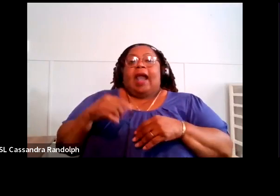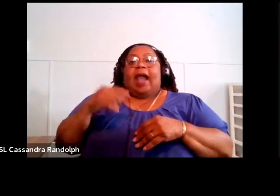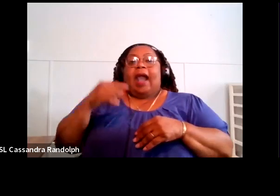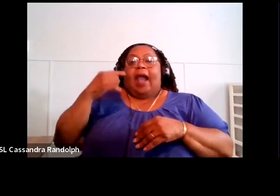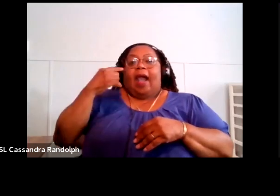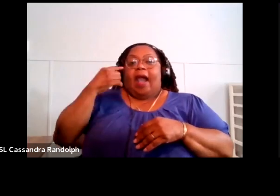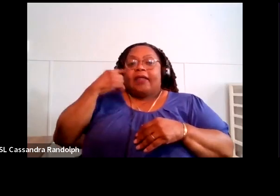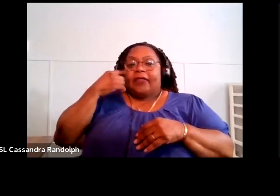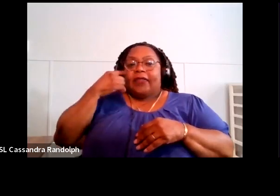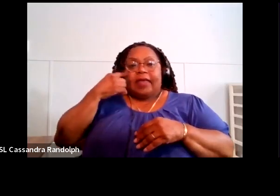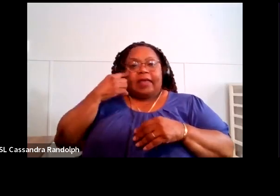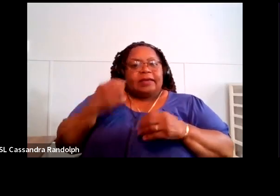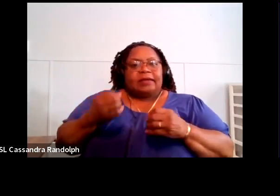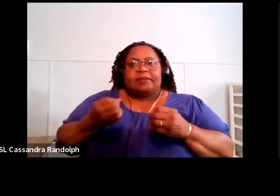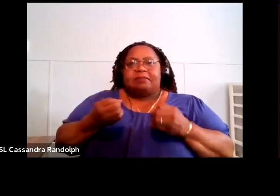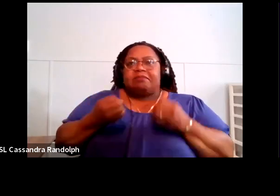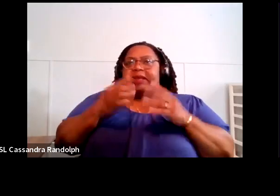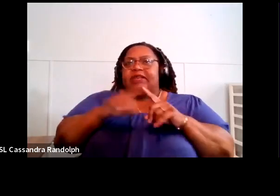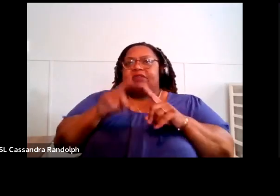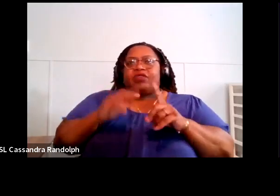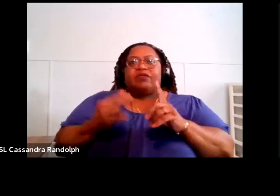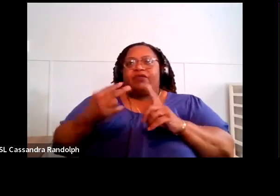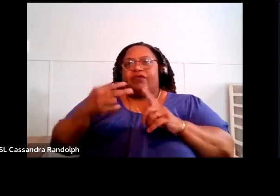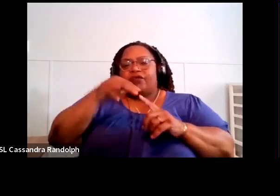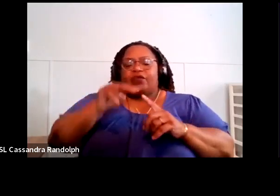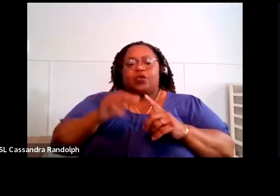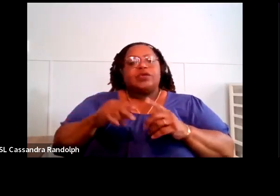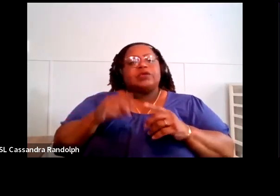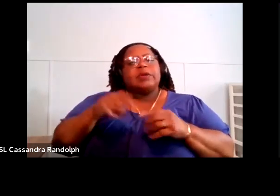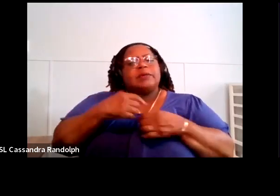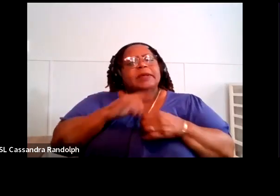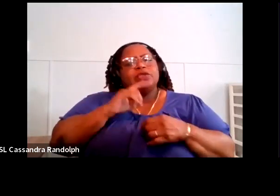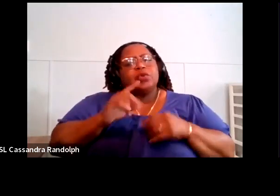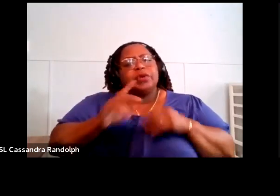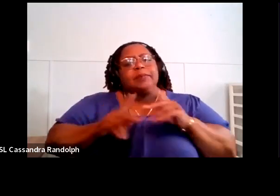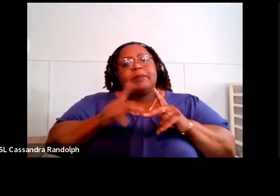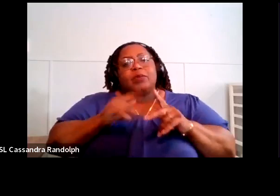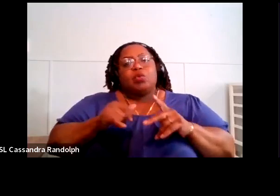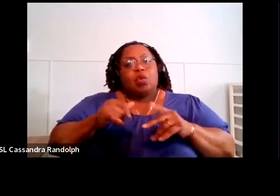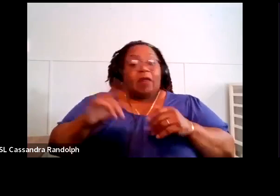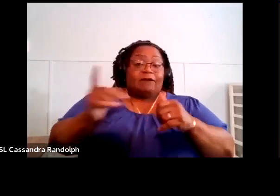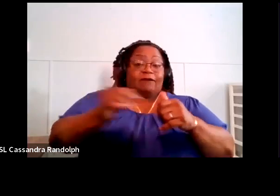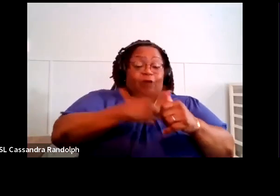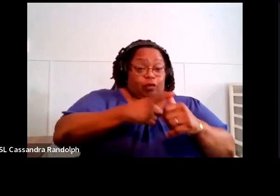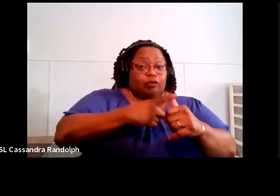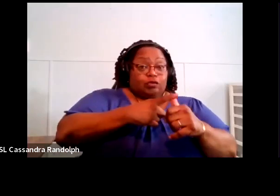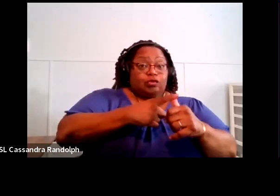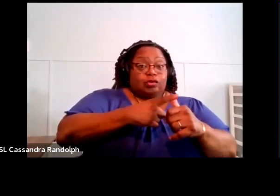can take to make sure that we continue this momentum forward? » REP McCLINTON: Absolutely.